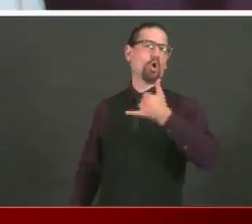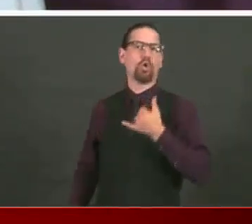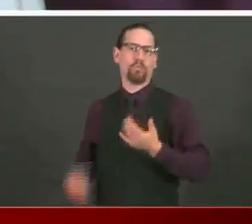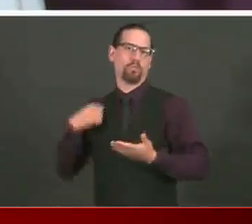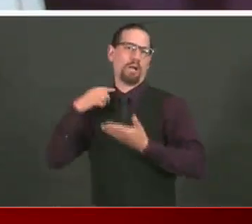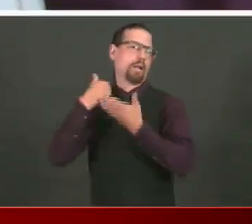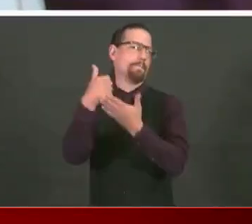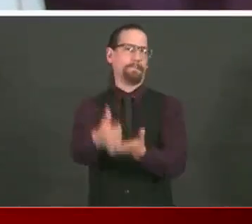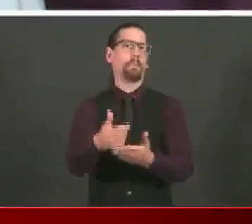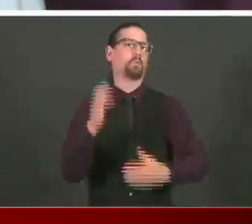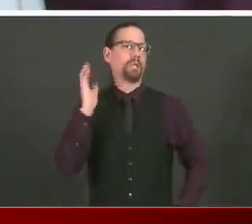IF YOU ARE A SMALL BUSINESS AND